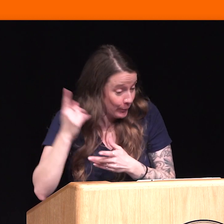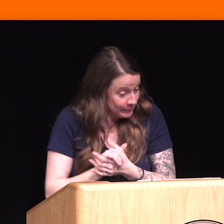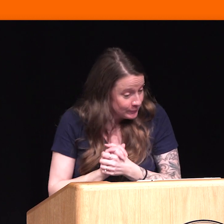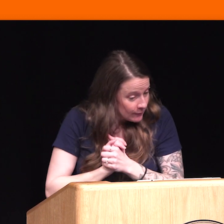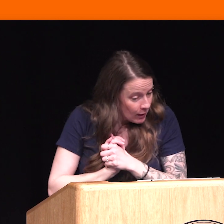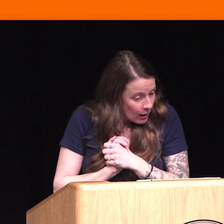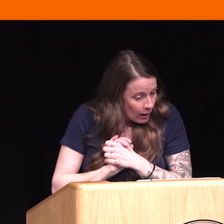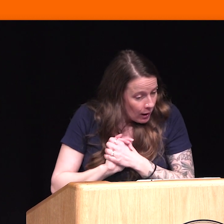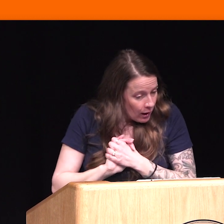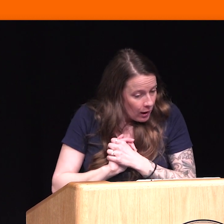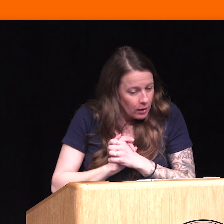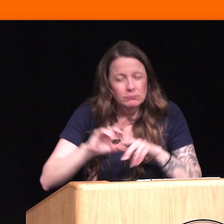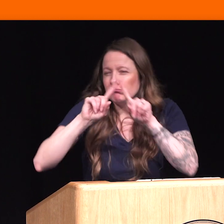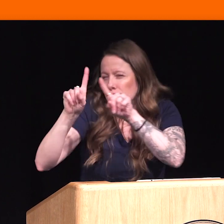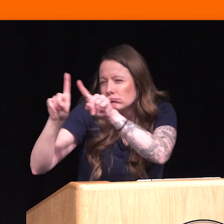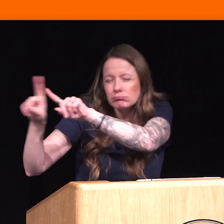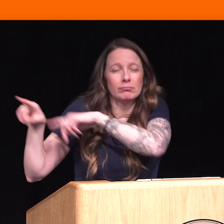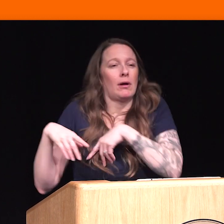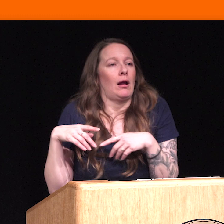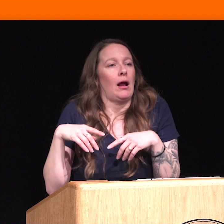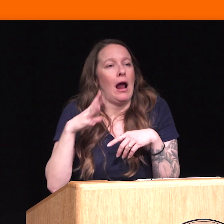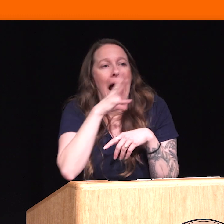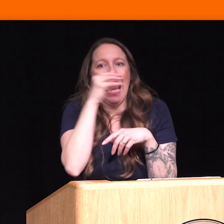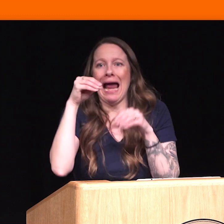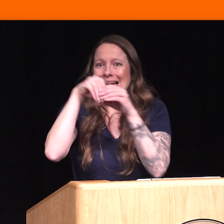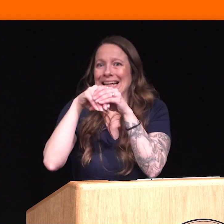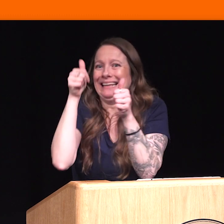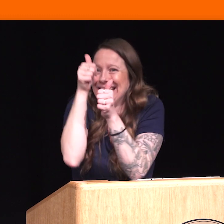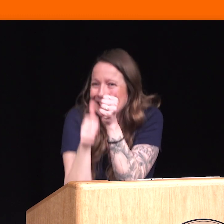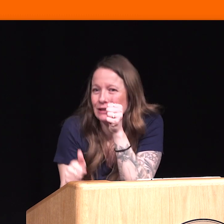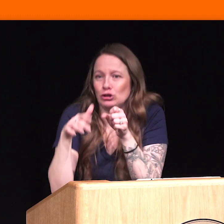Are you interested in coding? So, there's a lot of things to consider